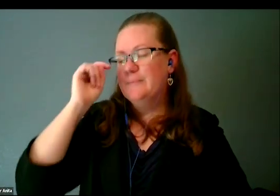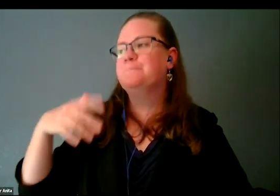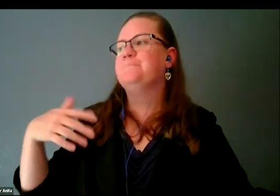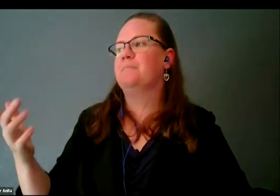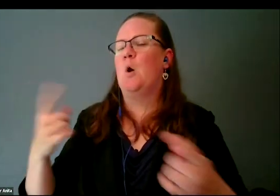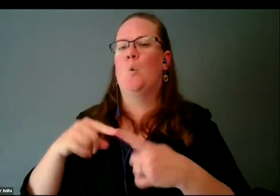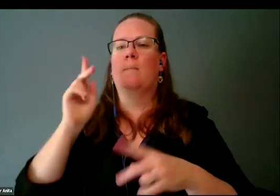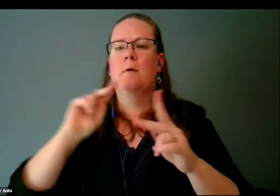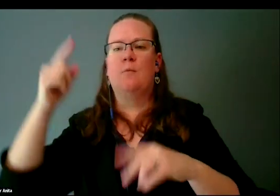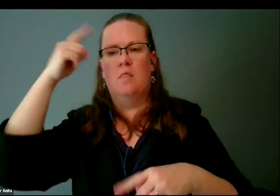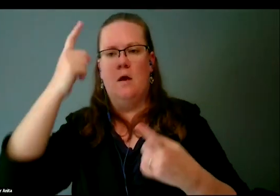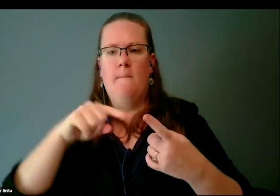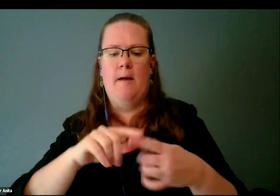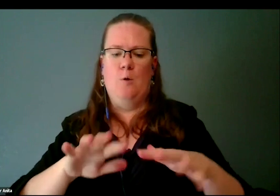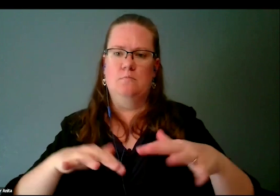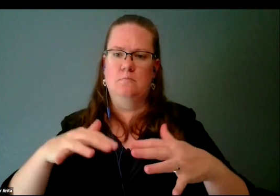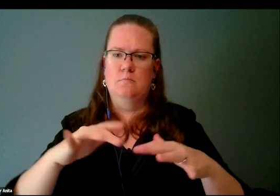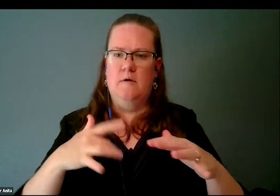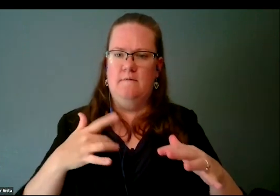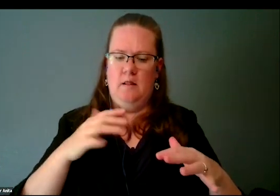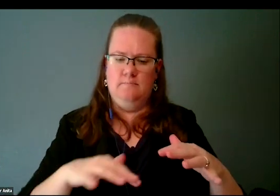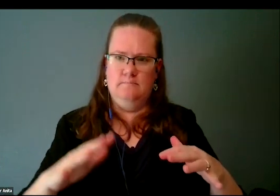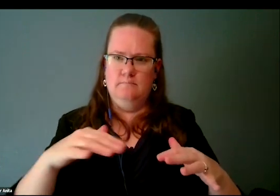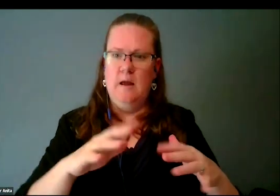to overestimate how much learners are going to be able to interpret.